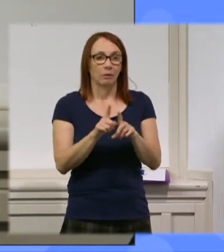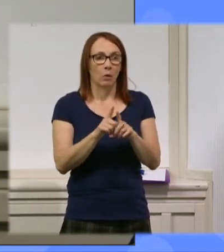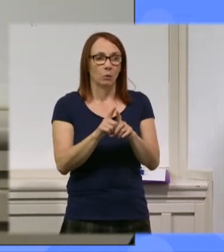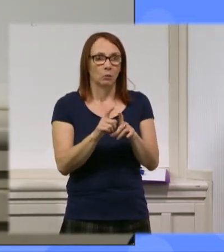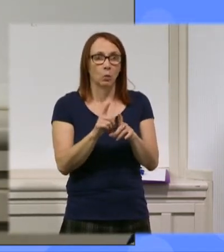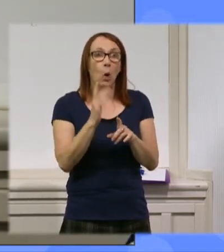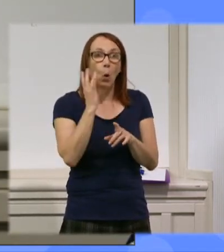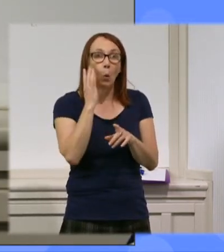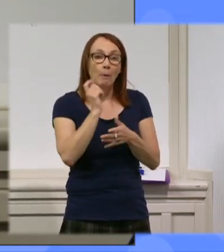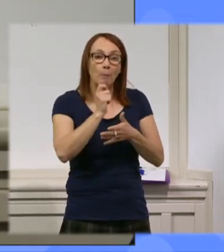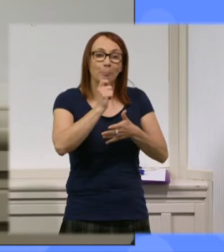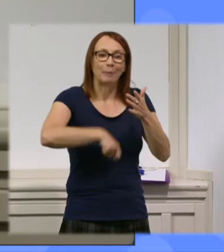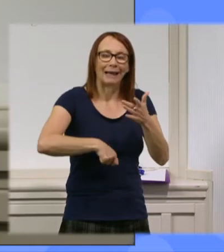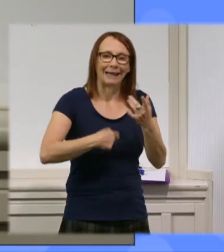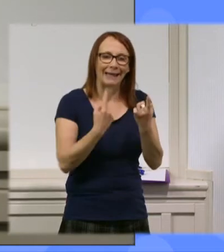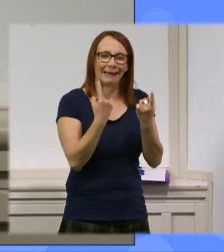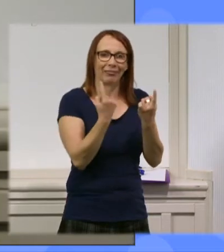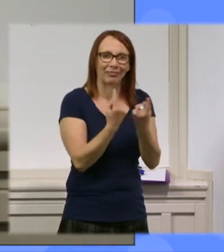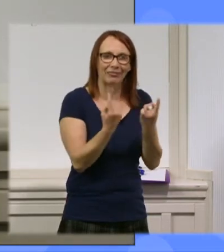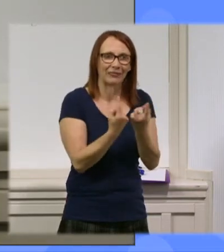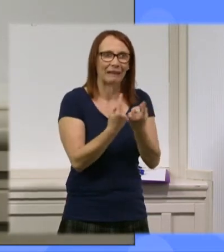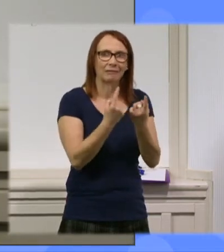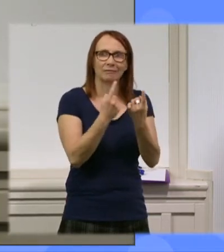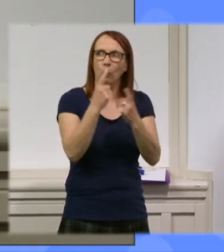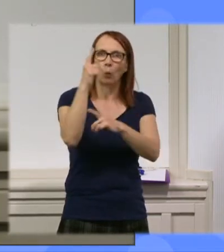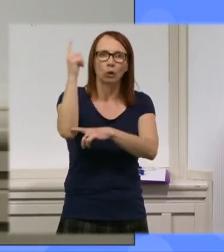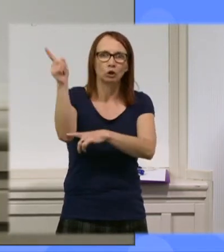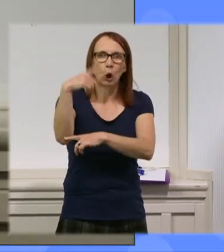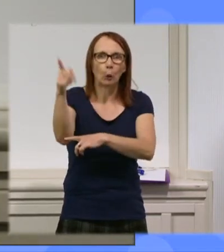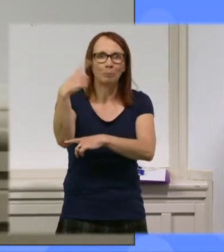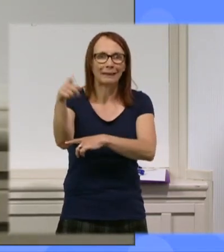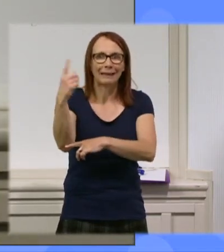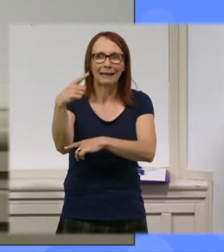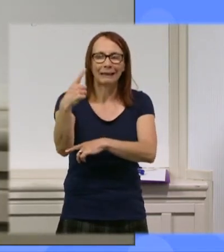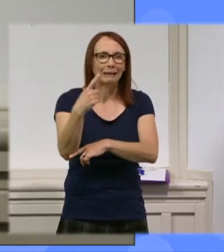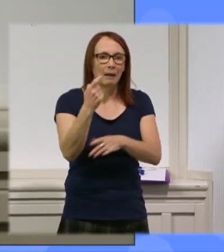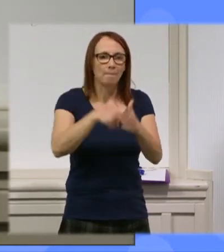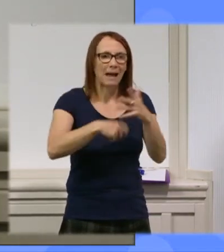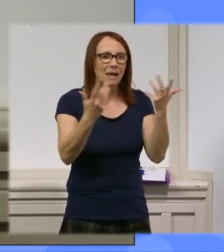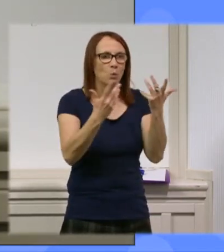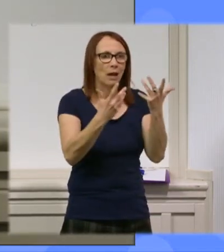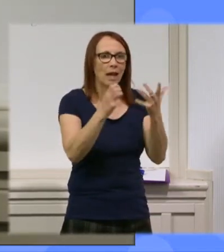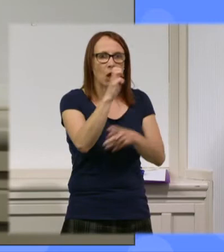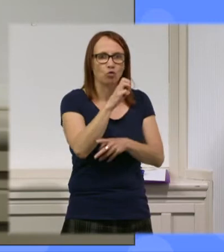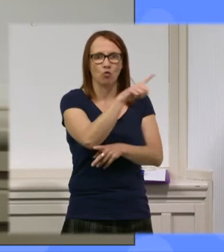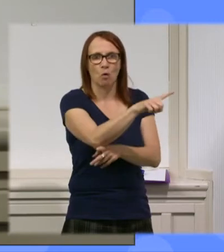when we buy pieces for the turbine we buy gearboxes we buy generators and so on all of that comes from Europe so we're very much on the sharp end of how